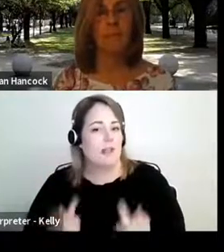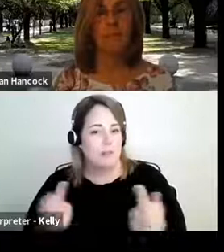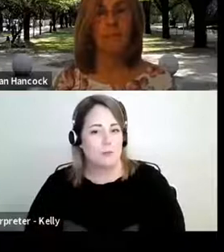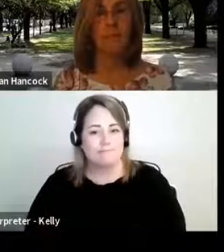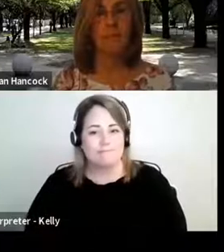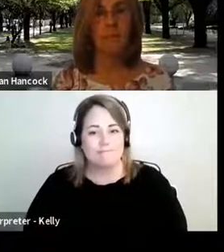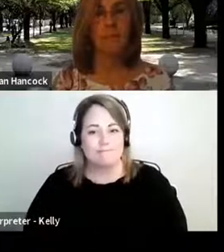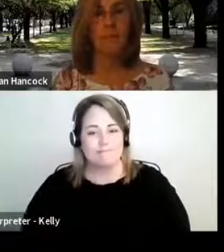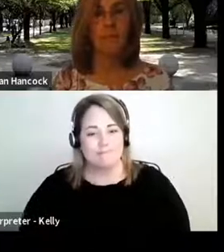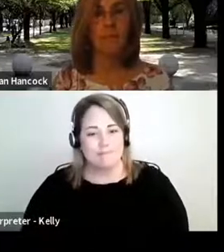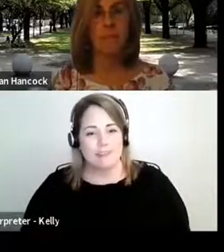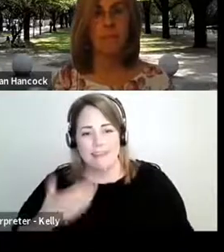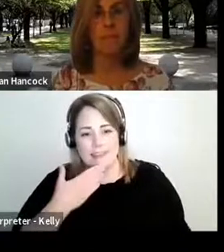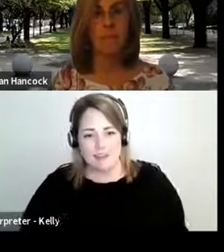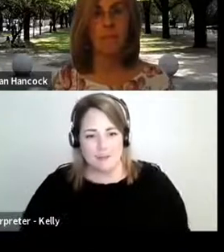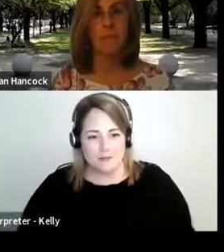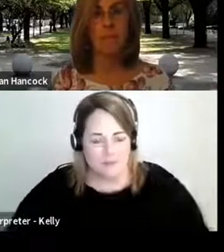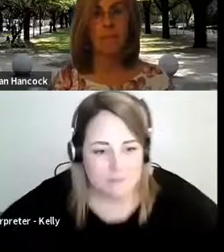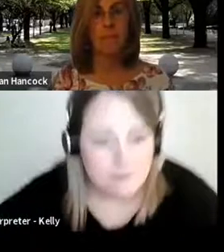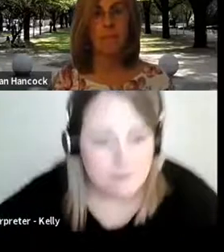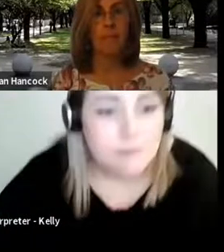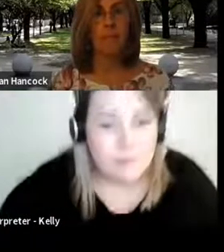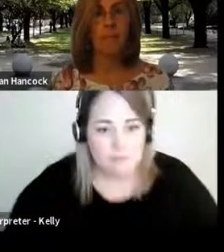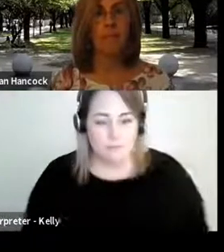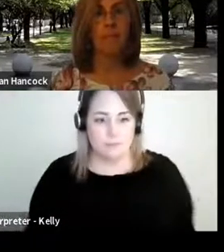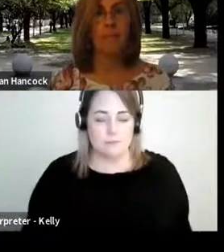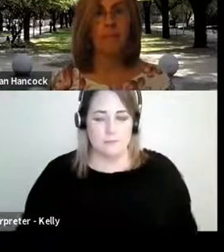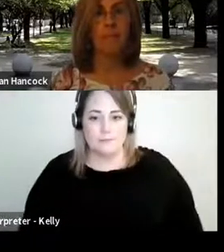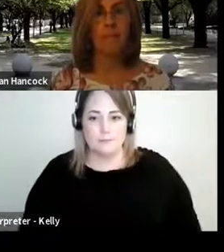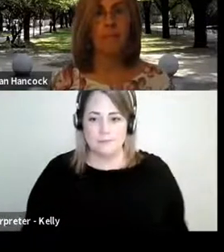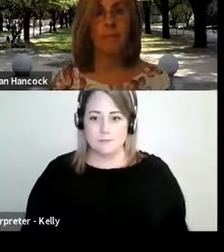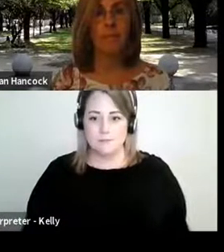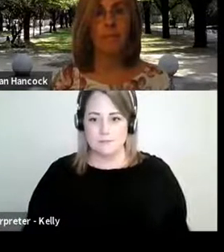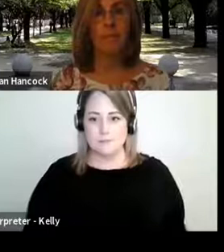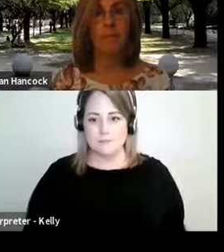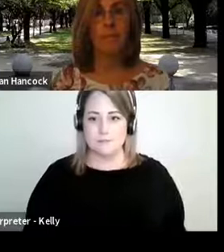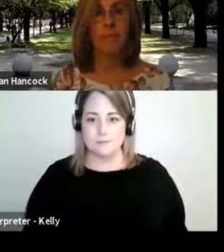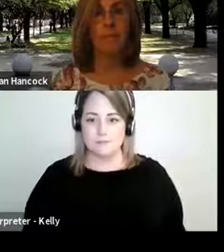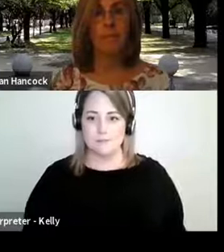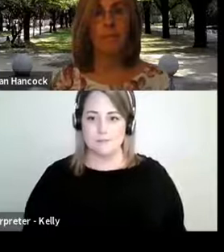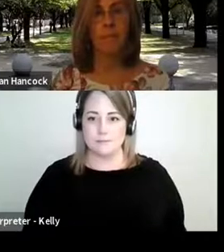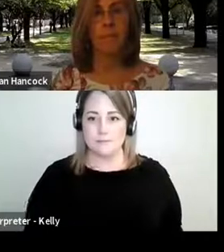Thank you, Katy. Now, over to... and interesting to see that you've nearly doubled